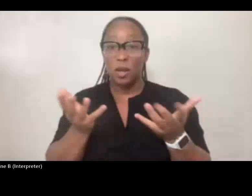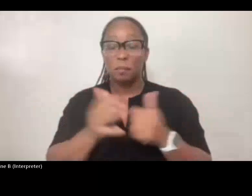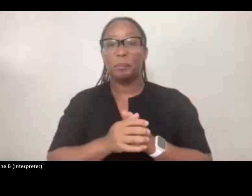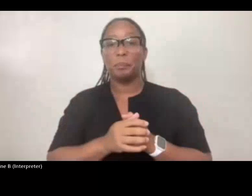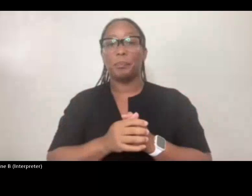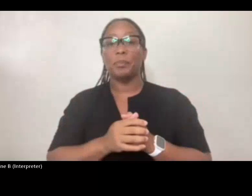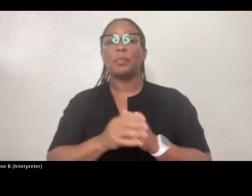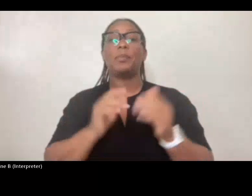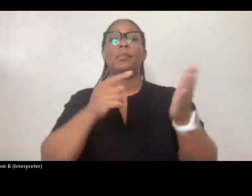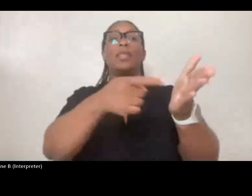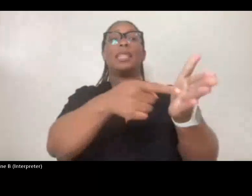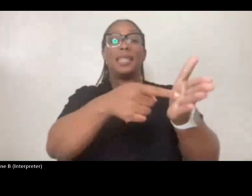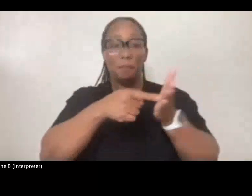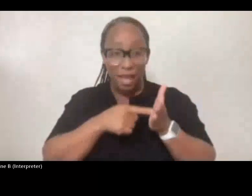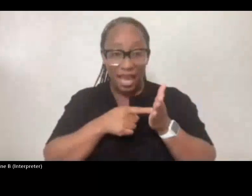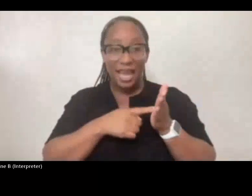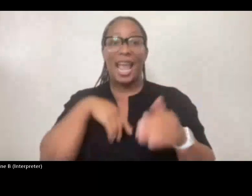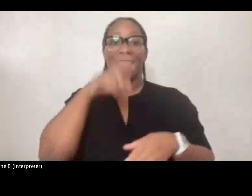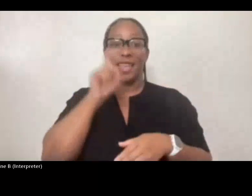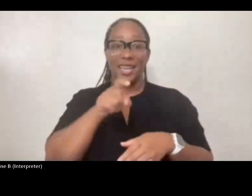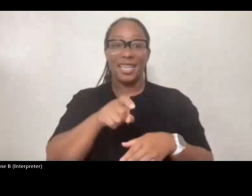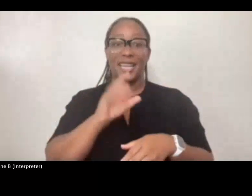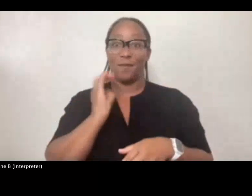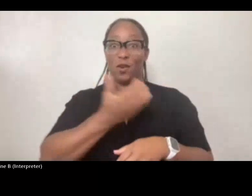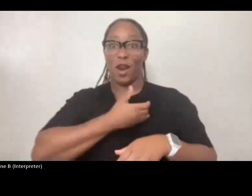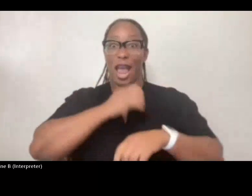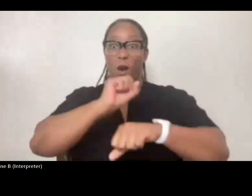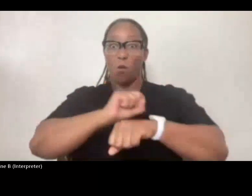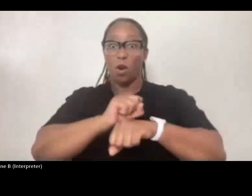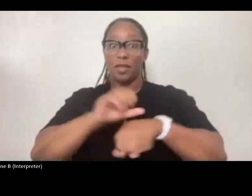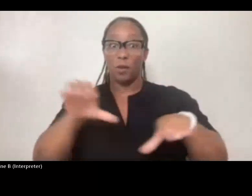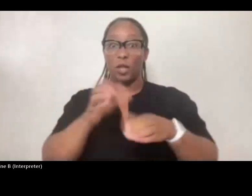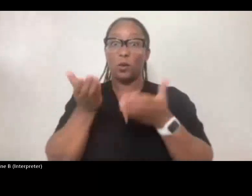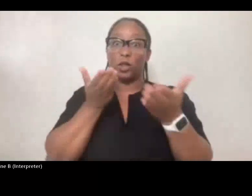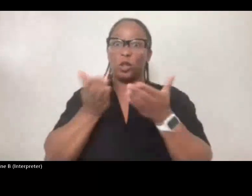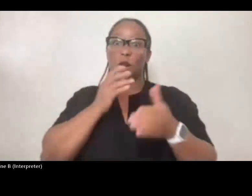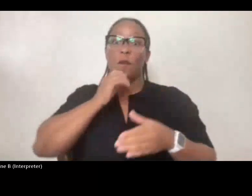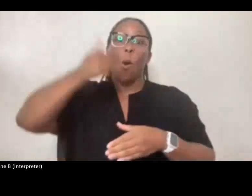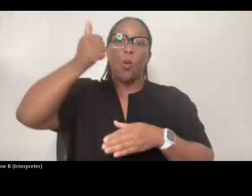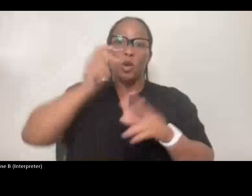The demand and the need for the work that we do in service of older people and families.